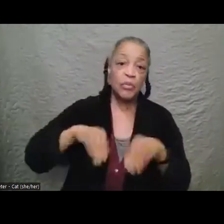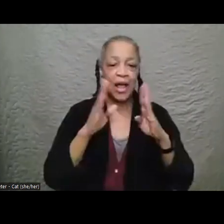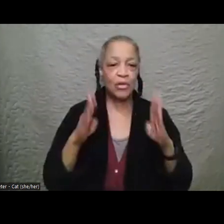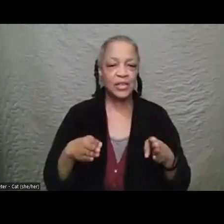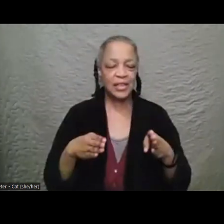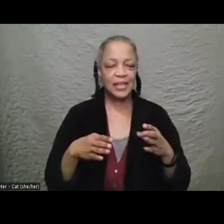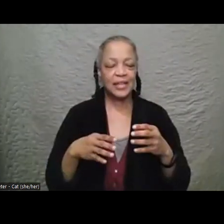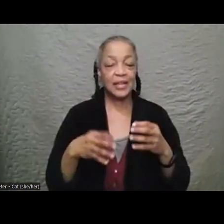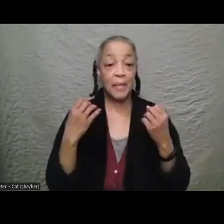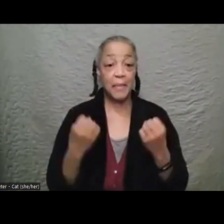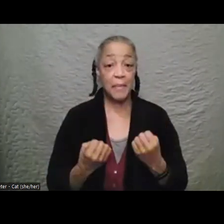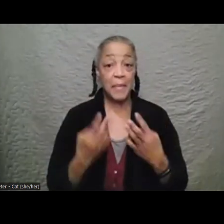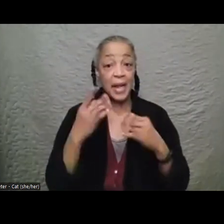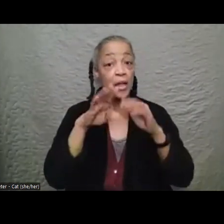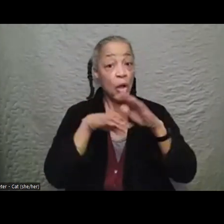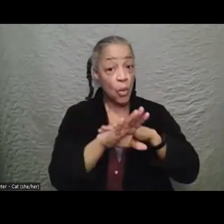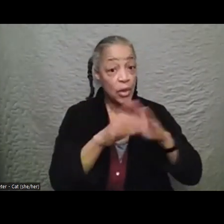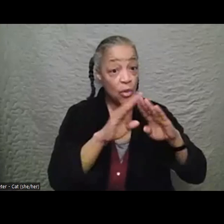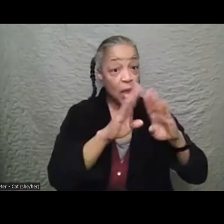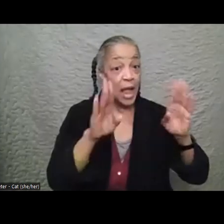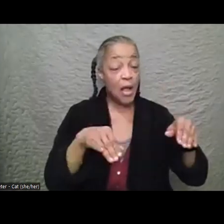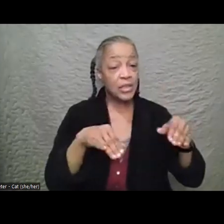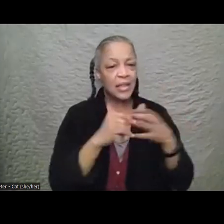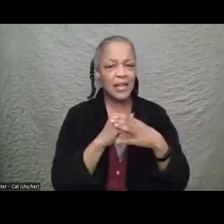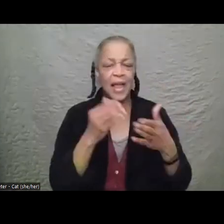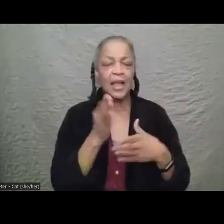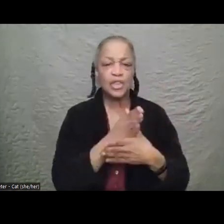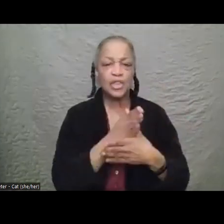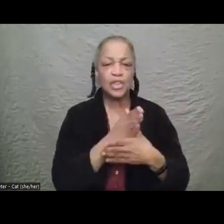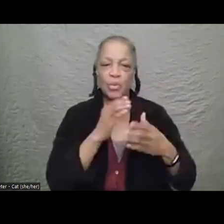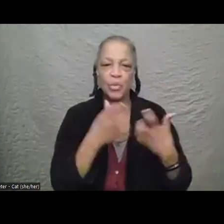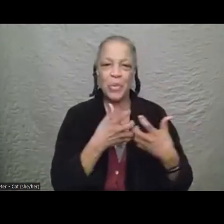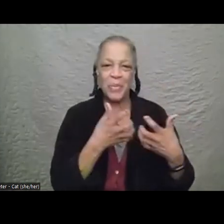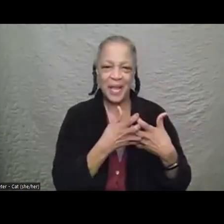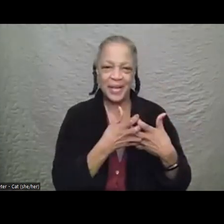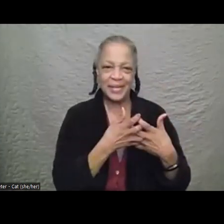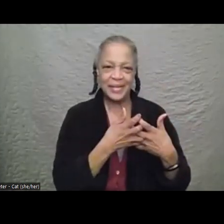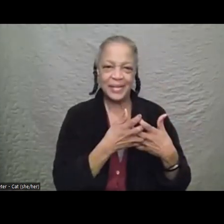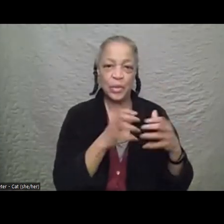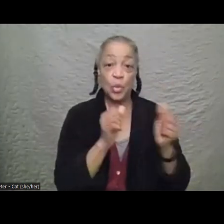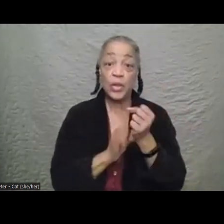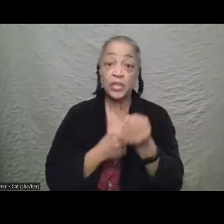Many go to housing in terms of the shared roommate capacity with support.